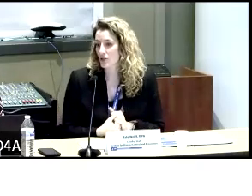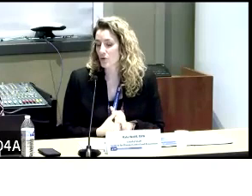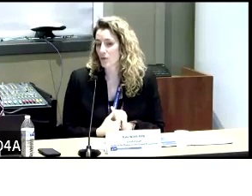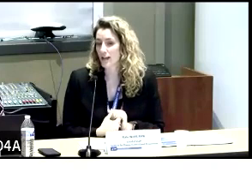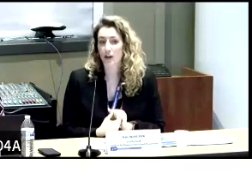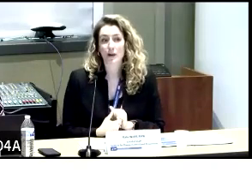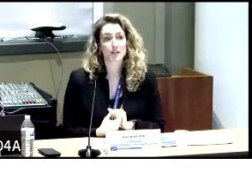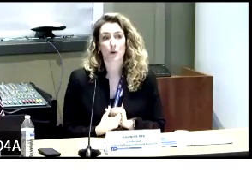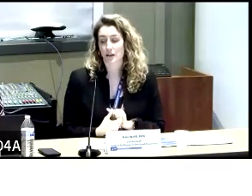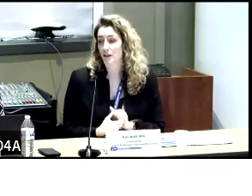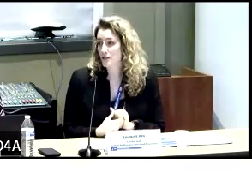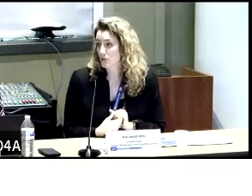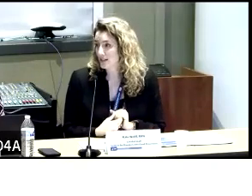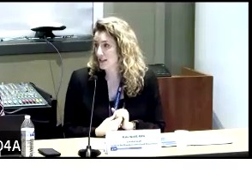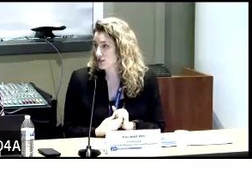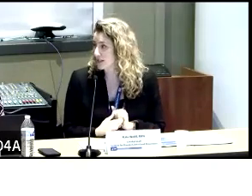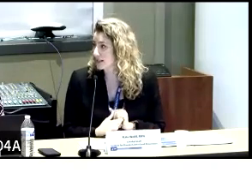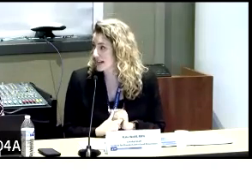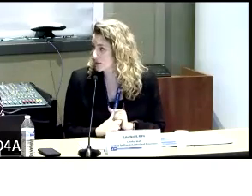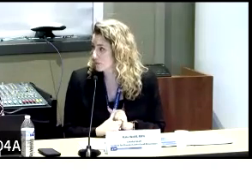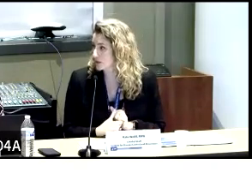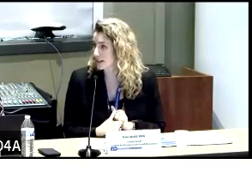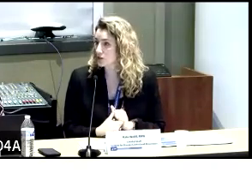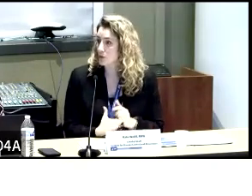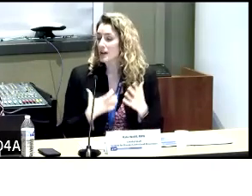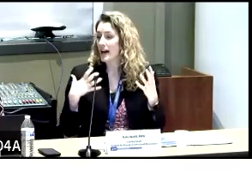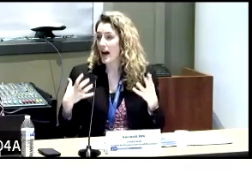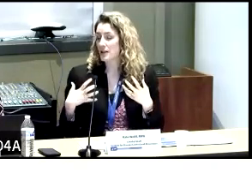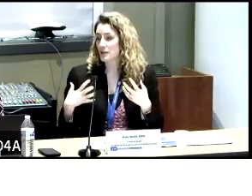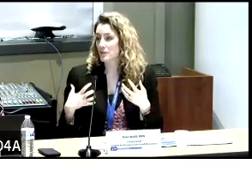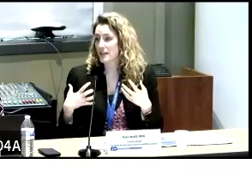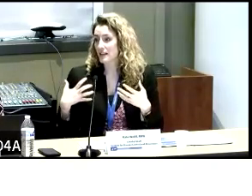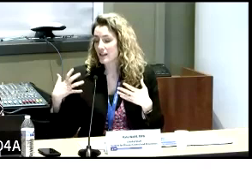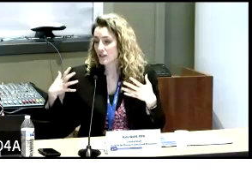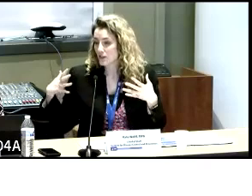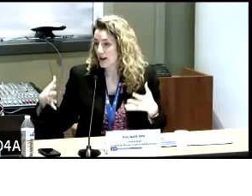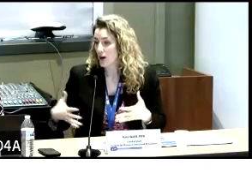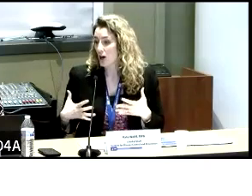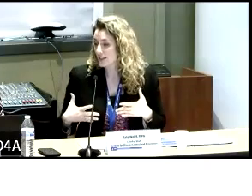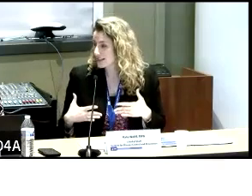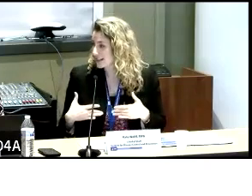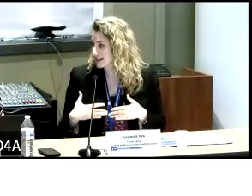to like our wastewater visualization and dashboards, like, so how can we harness the data